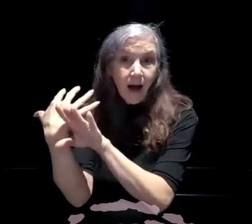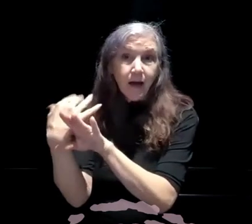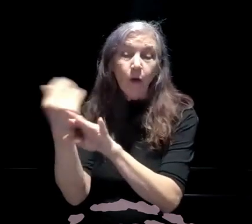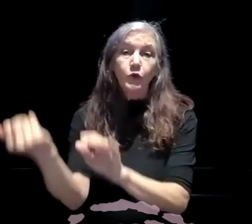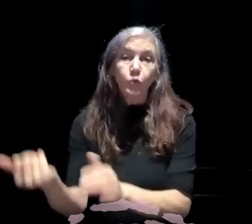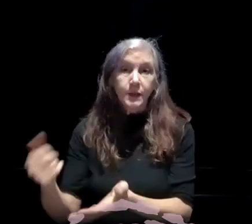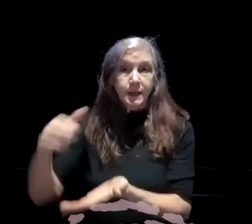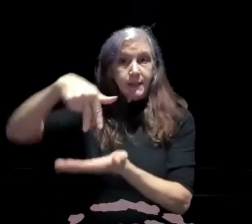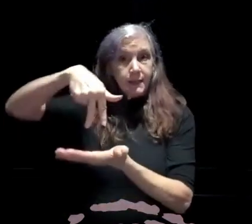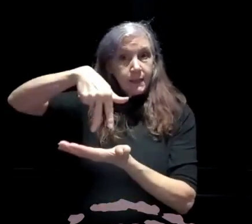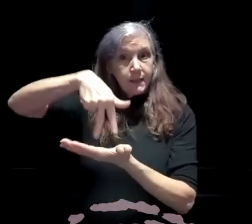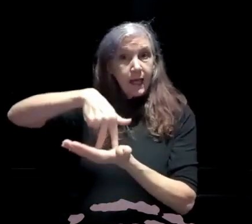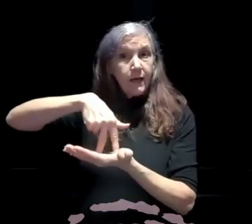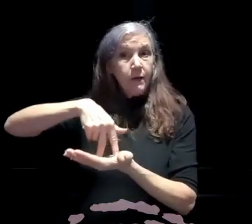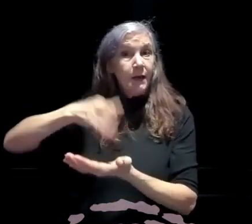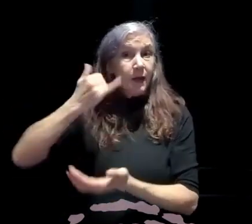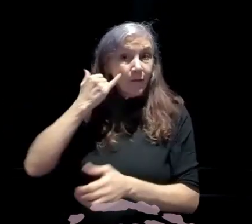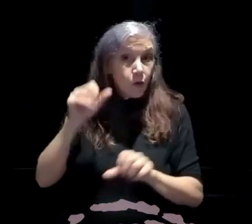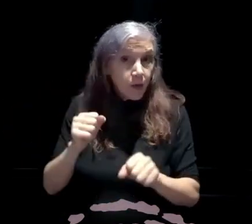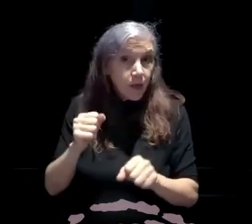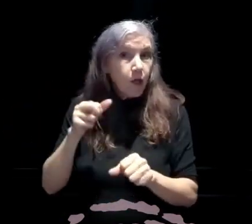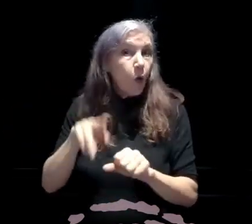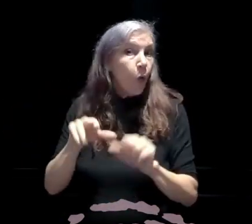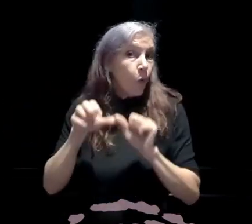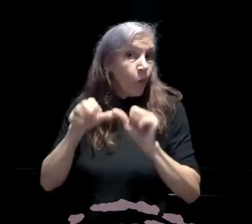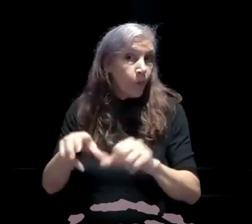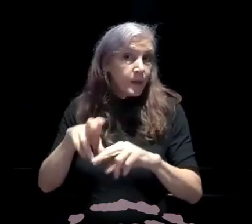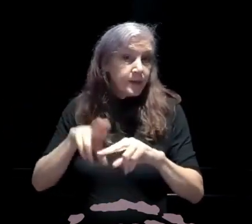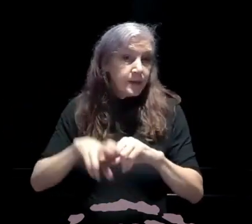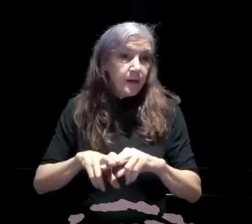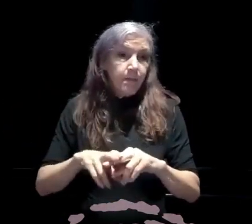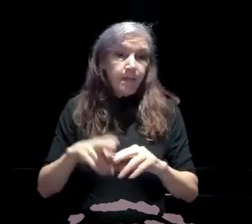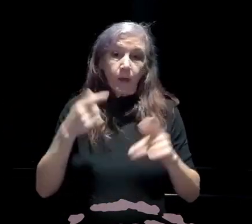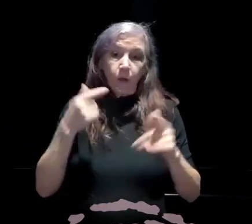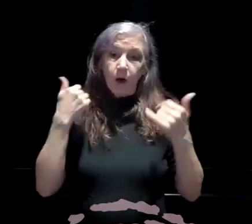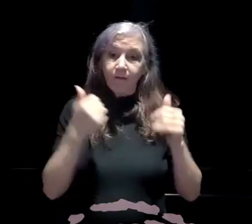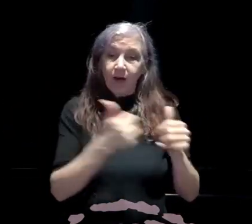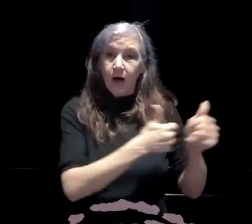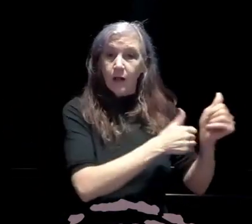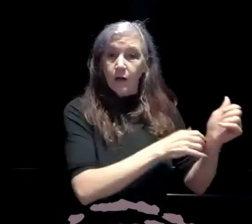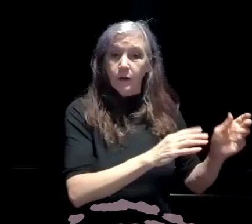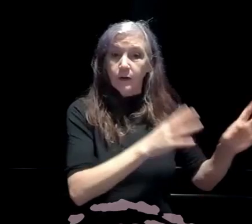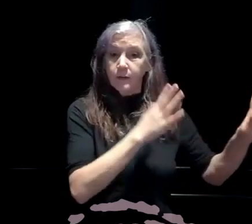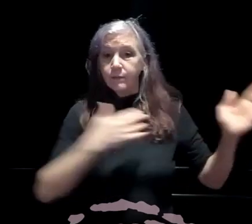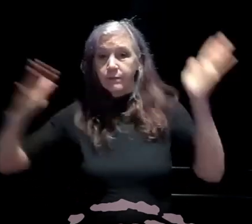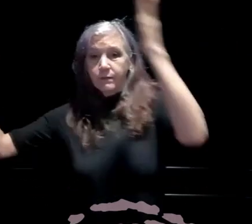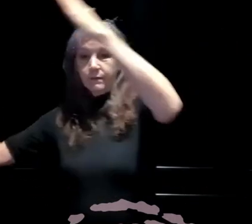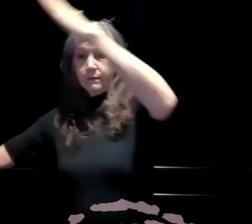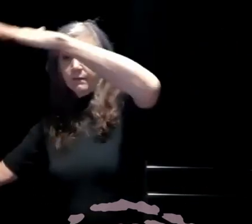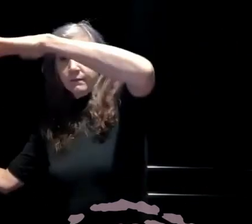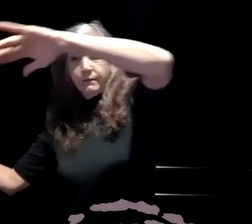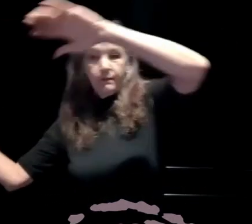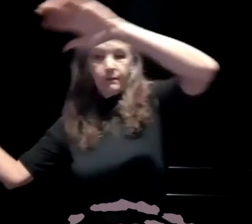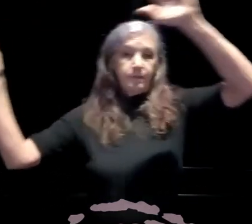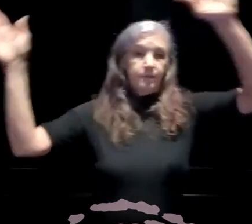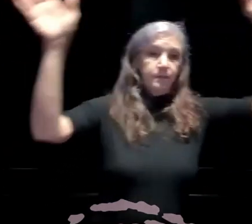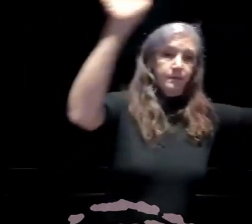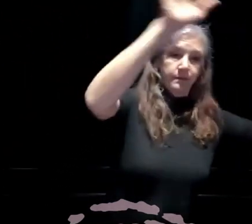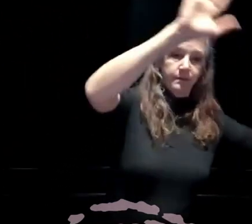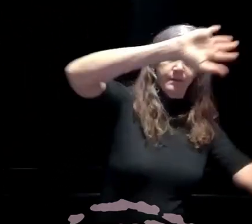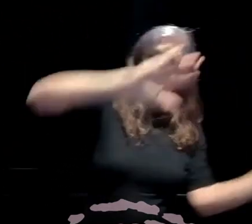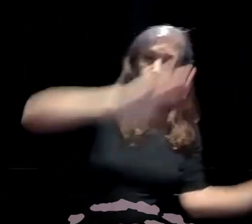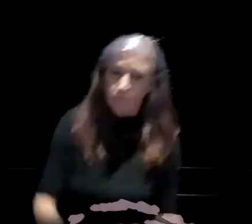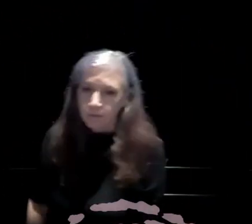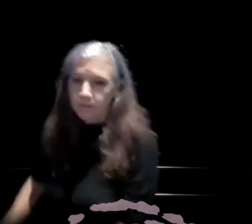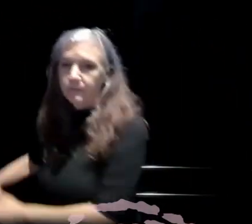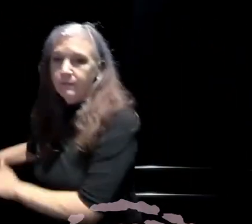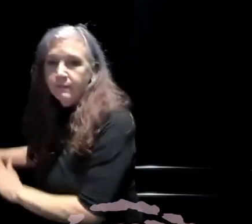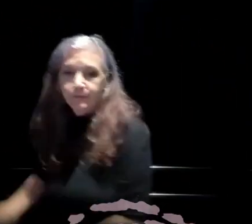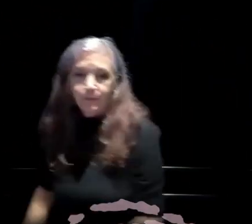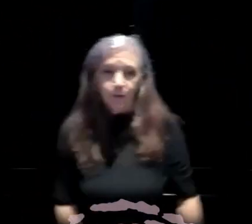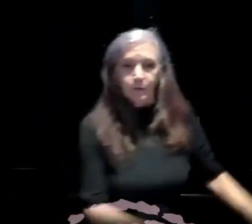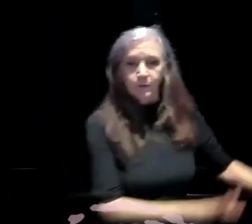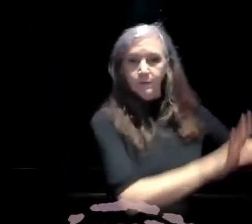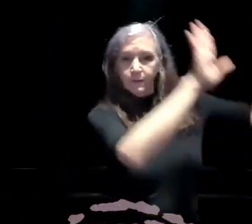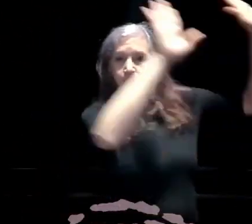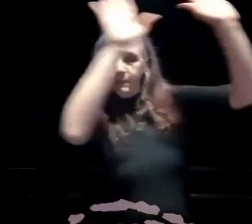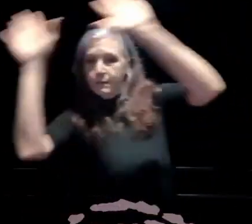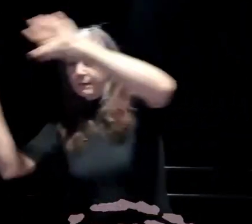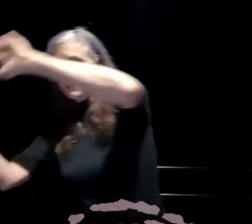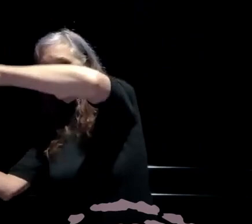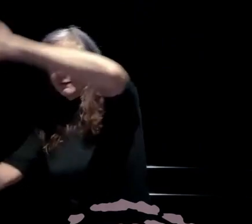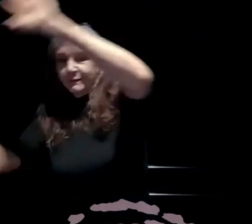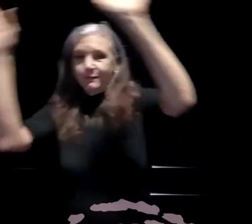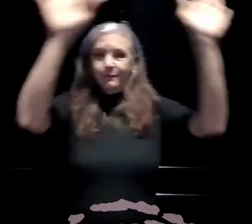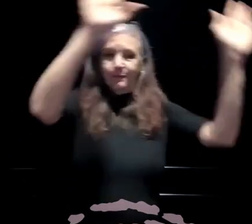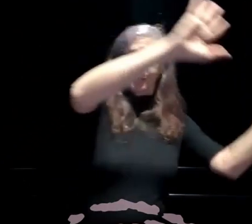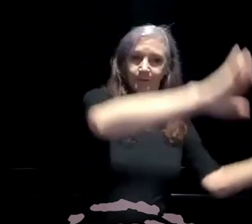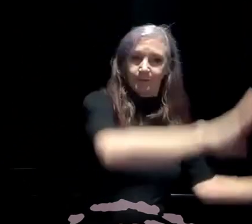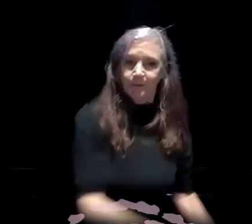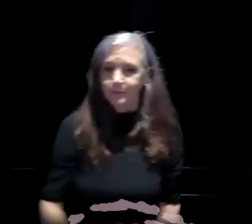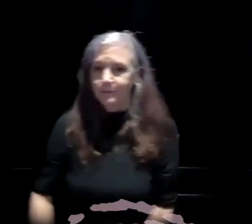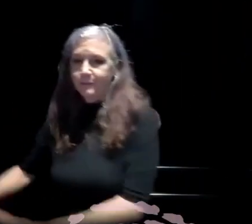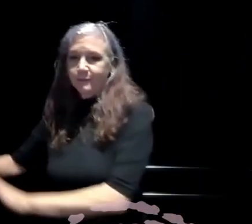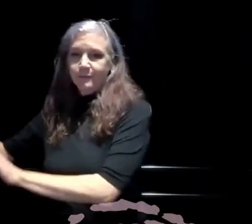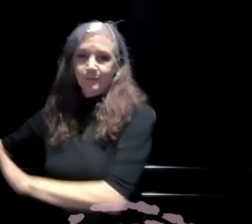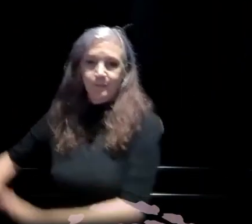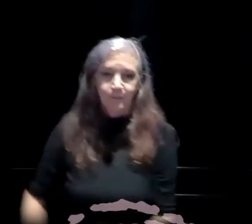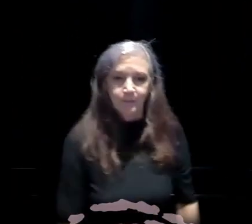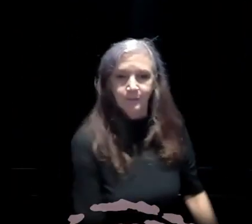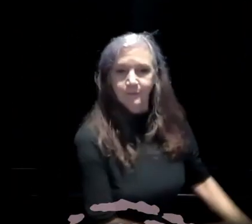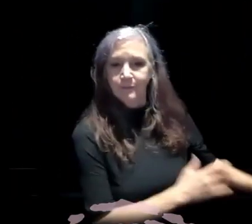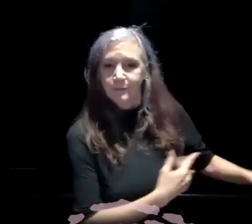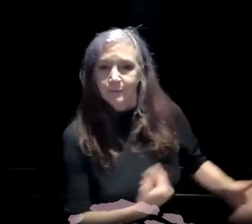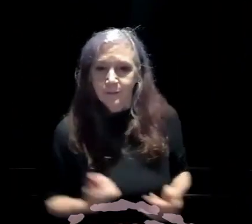I want you to stand up as you are able or stay sitting. And let's all dance together here.